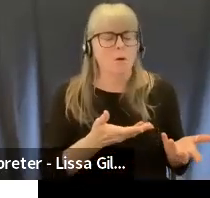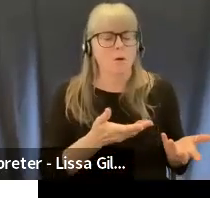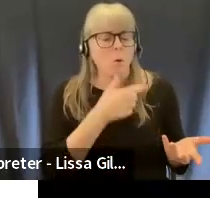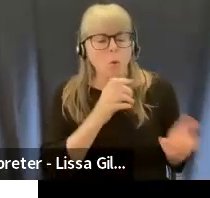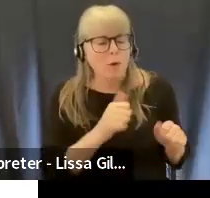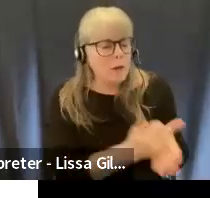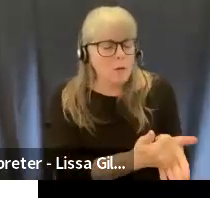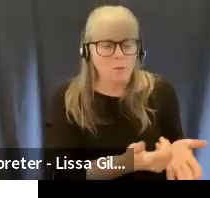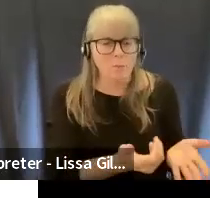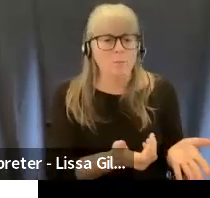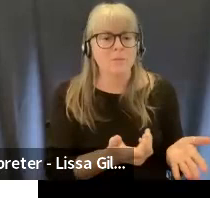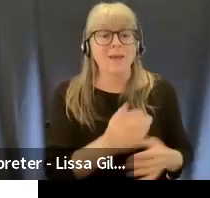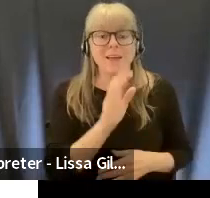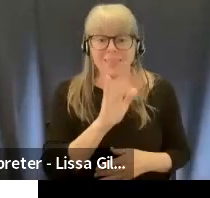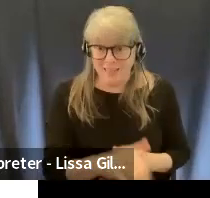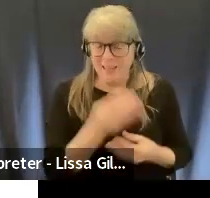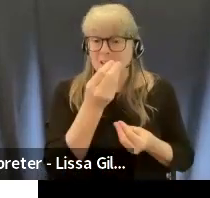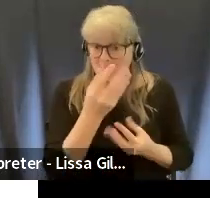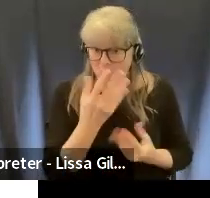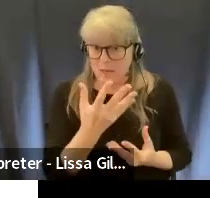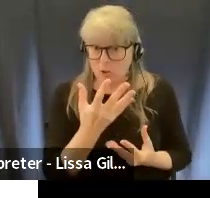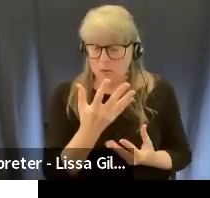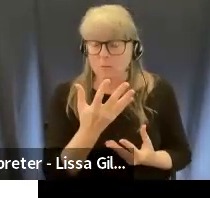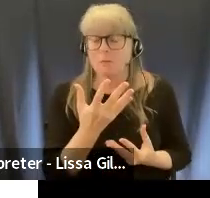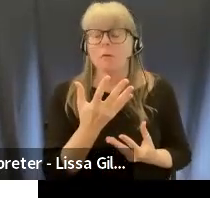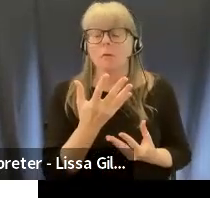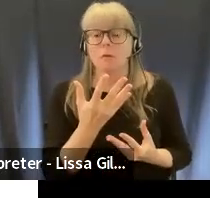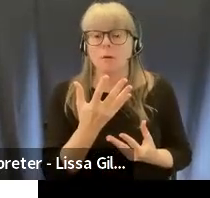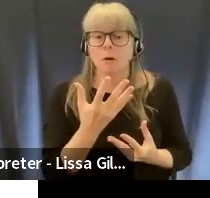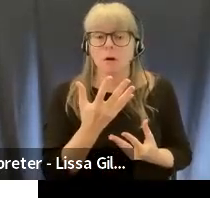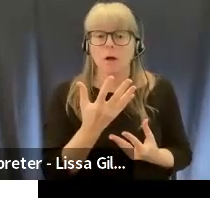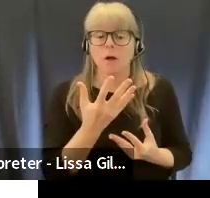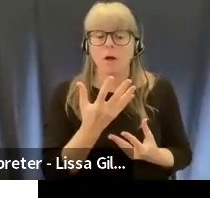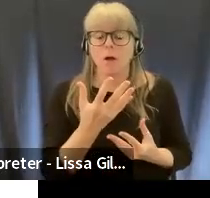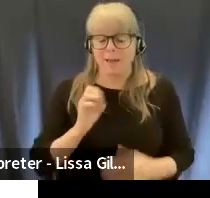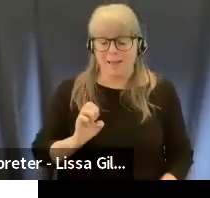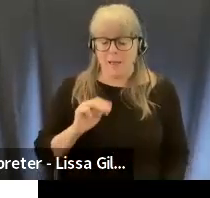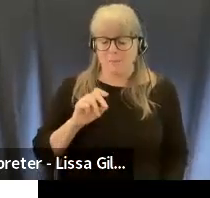Where they're located. Who can assist?